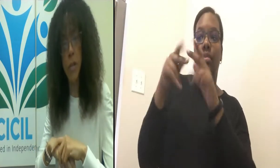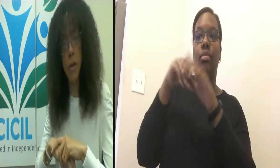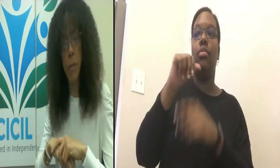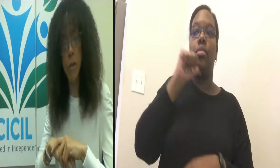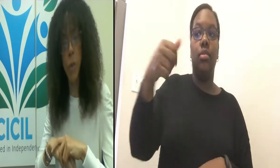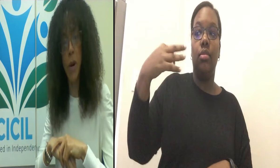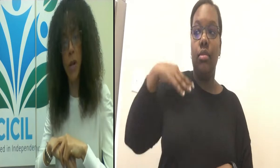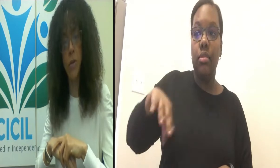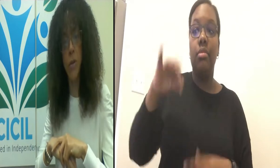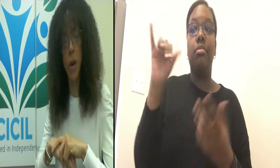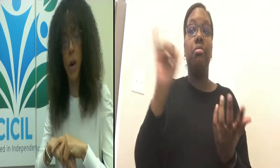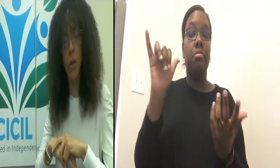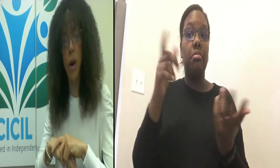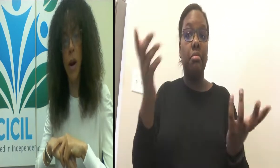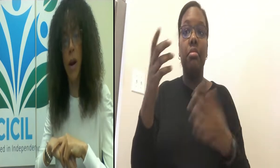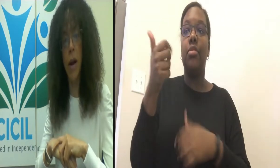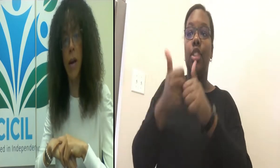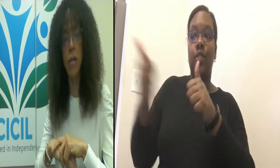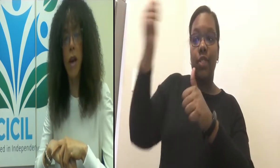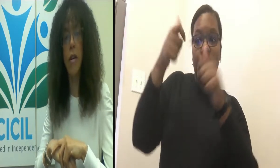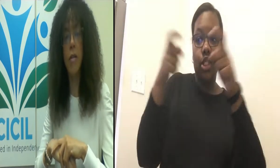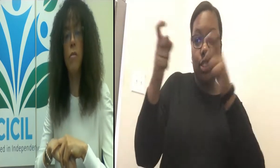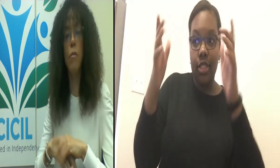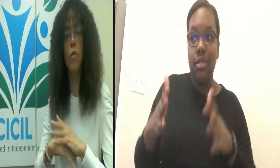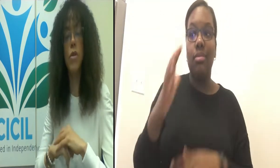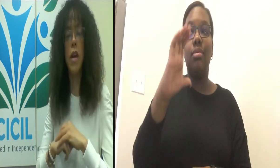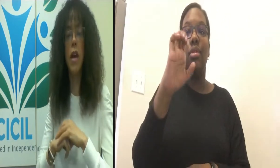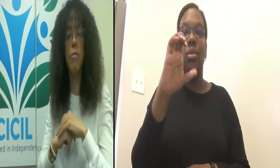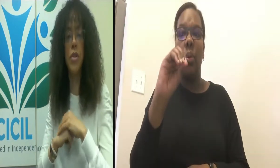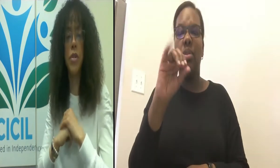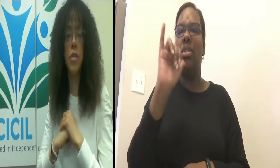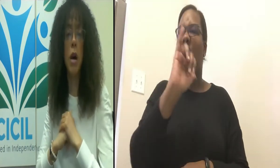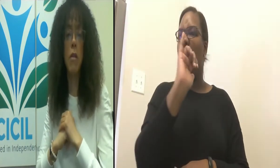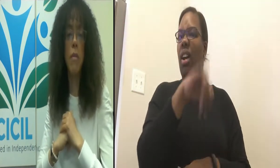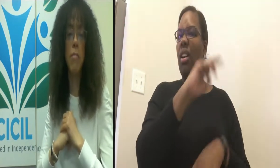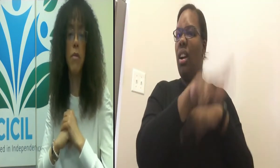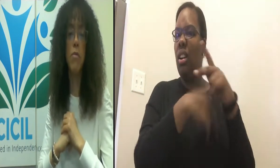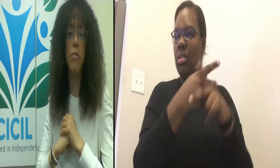important. When I was just getting started in the nonprofit sector about 20